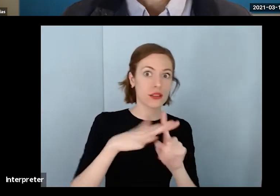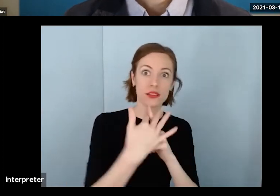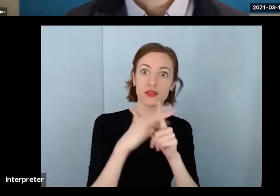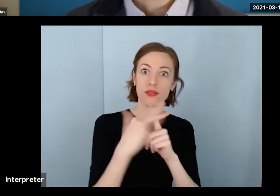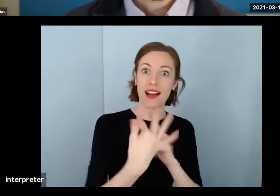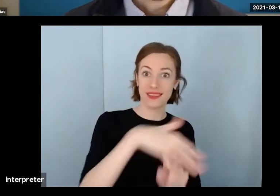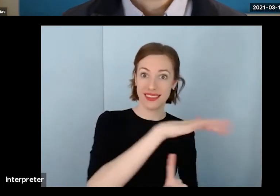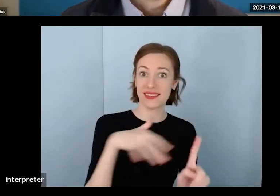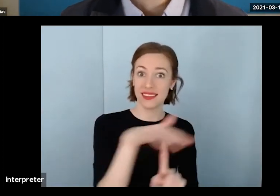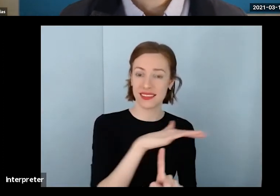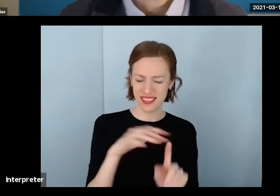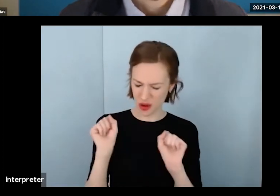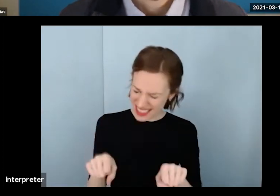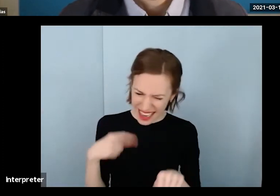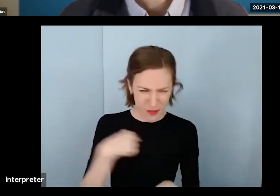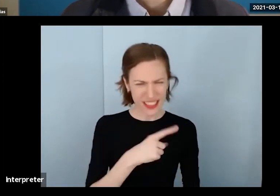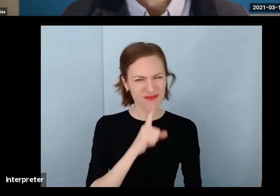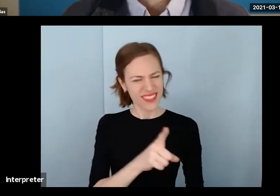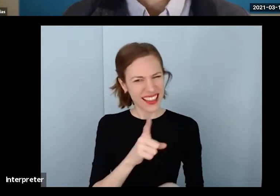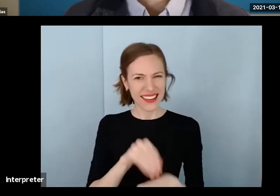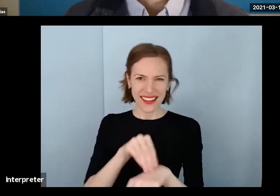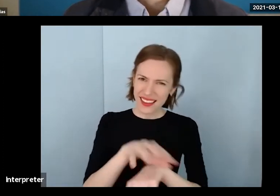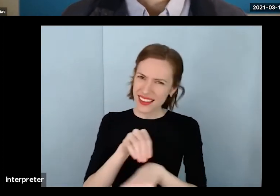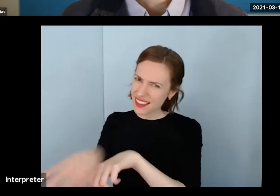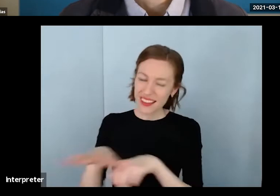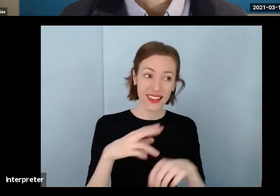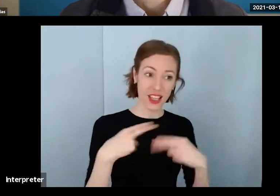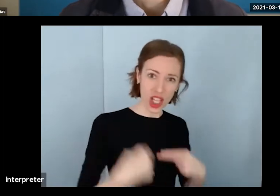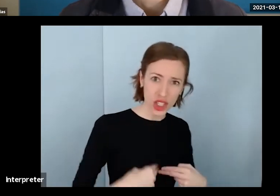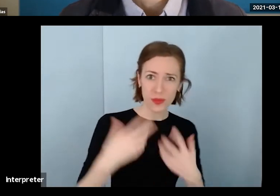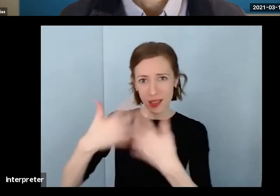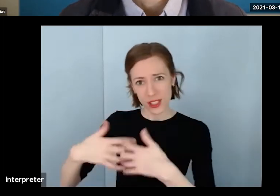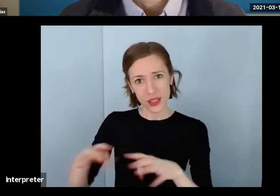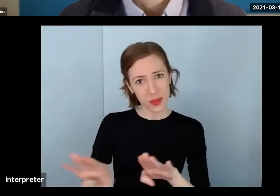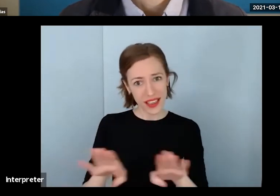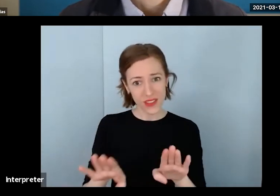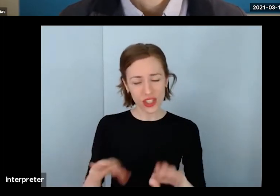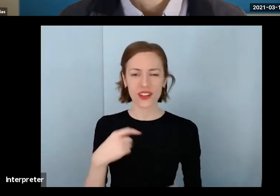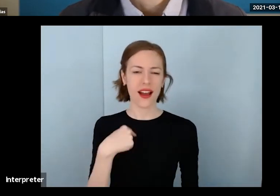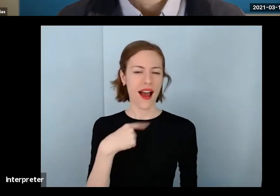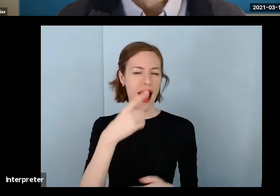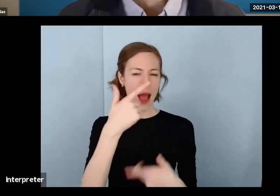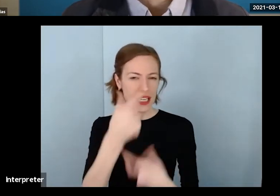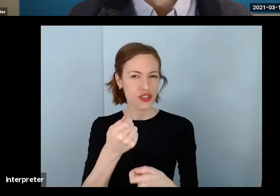This is one of the central questions I'm interested in. And I think this study may represent a small step.